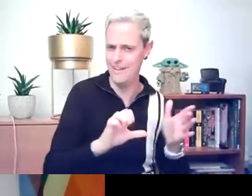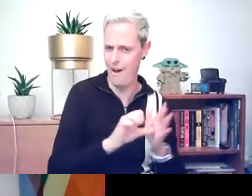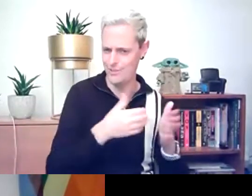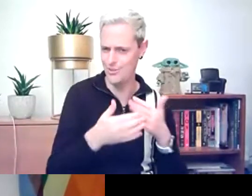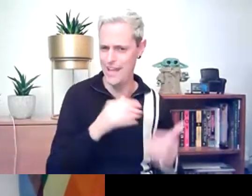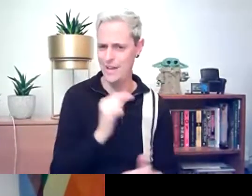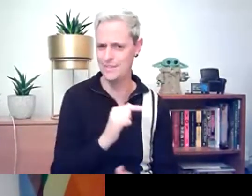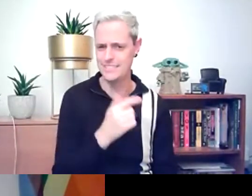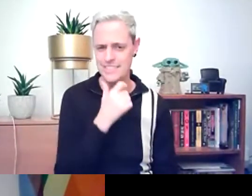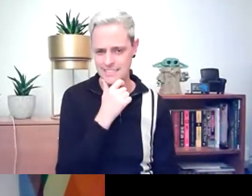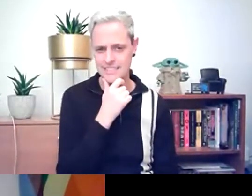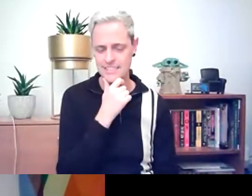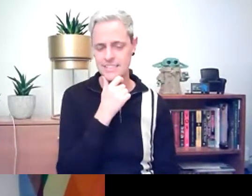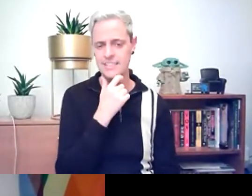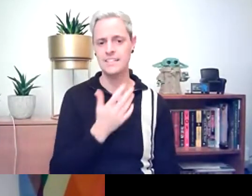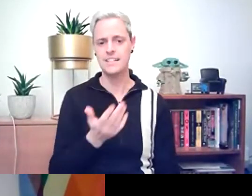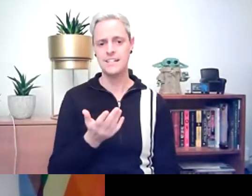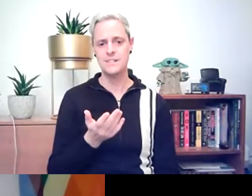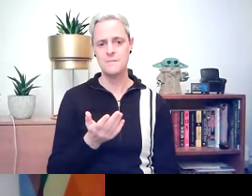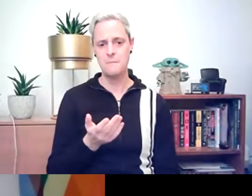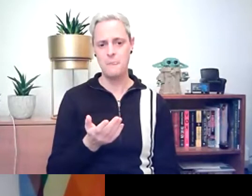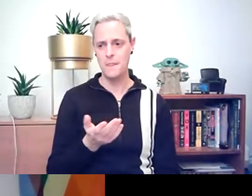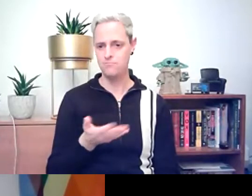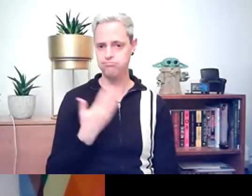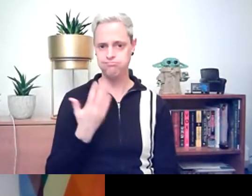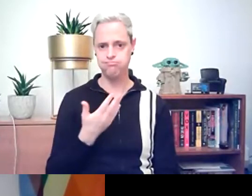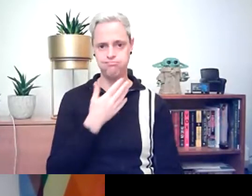18:34:22 Yeah. So, I guess. 18:34:25 Yeah.